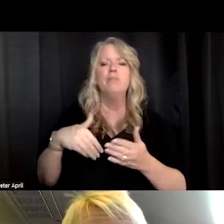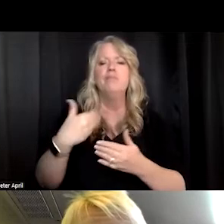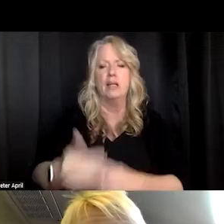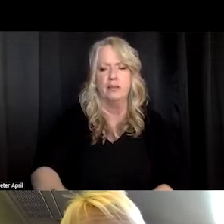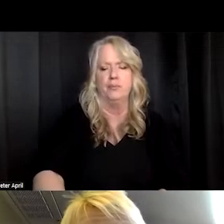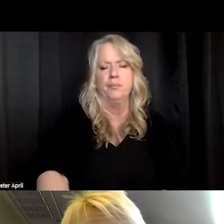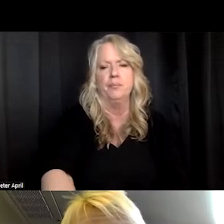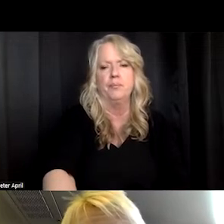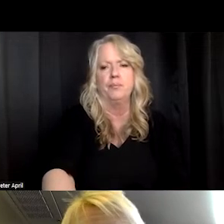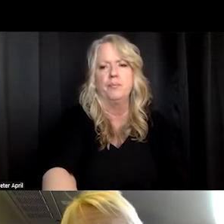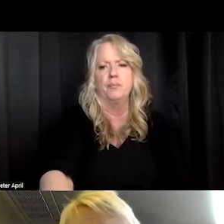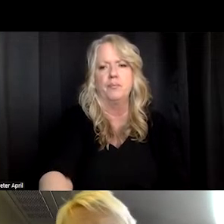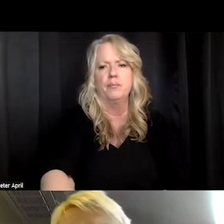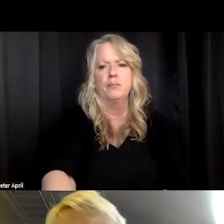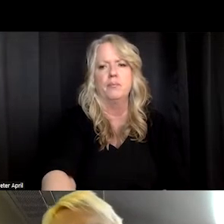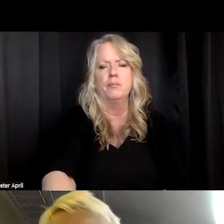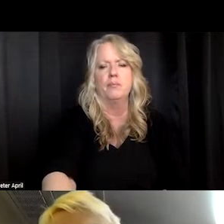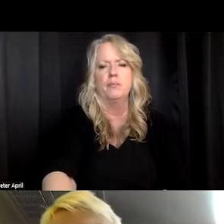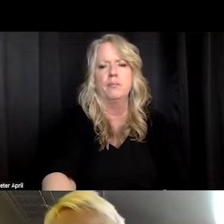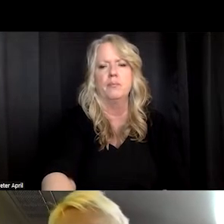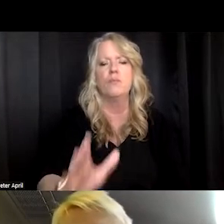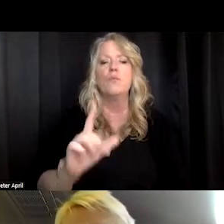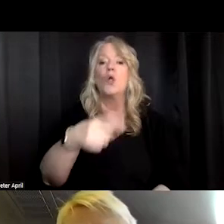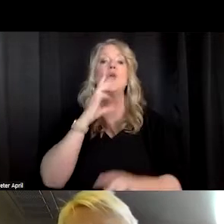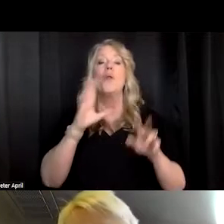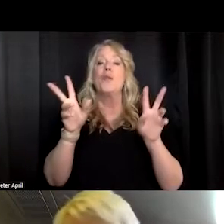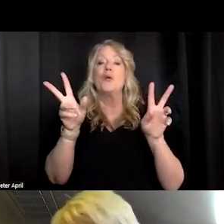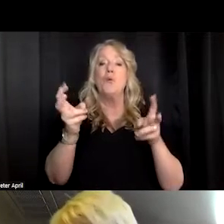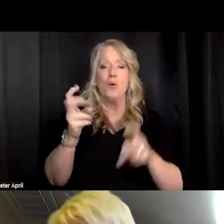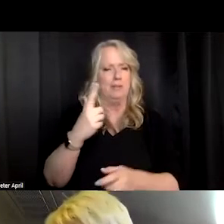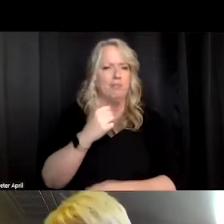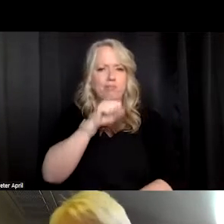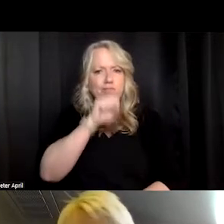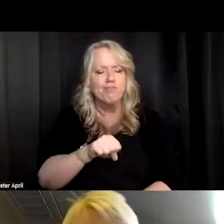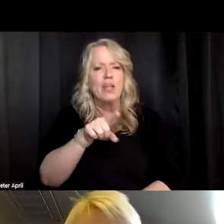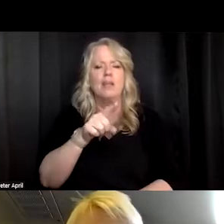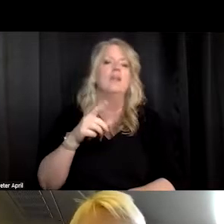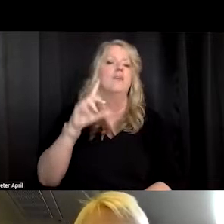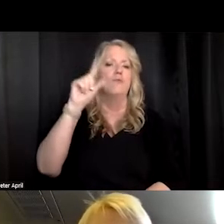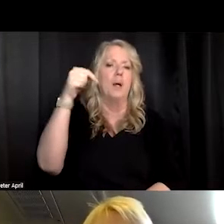TO, TO THAT. TAKE A GANDER AT IT, AHEAD OF TIME . NEXT SLIDE.